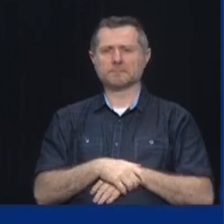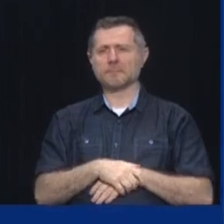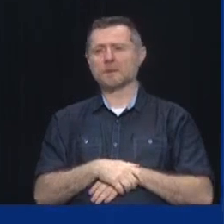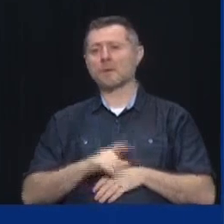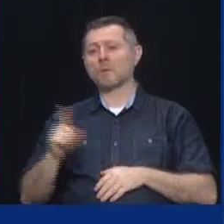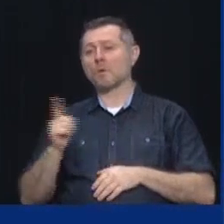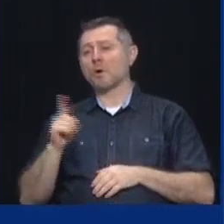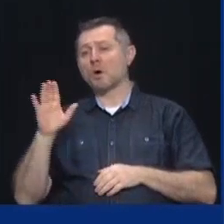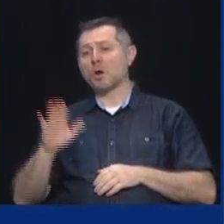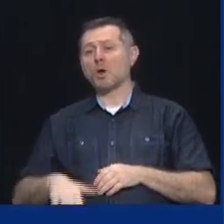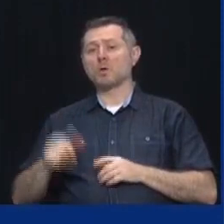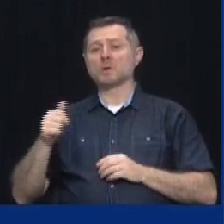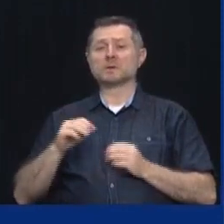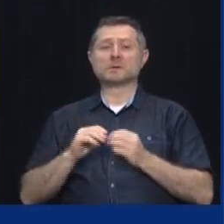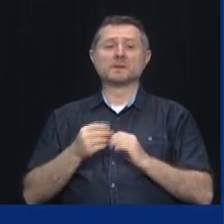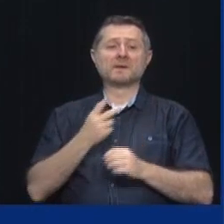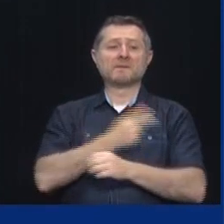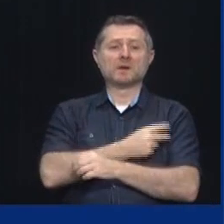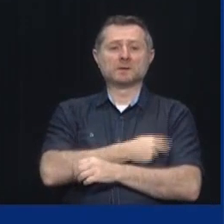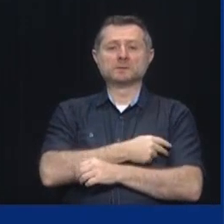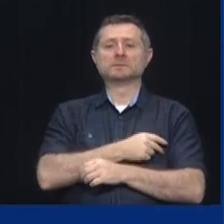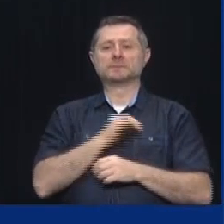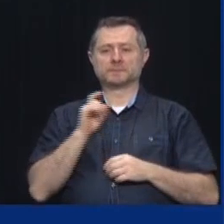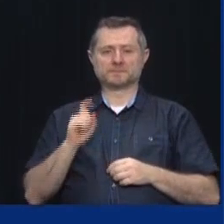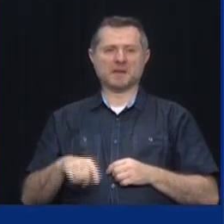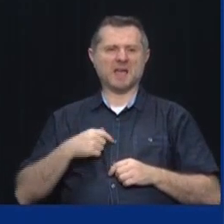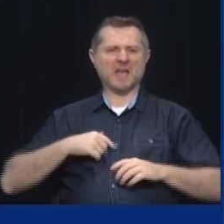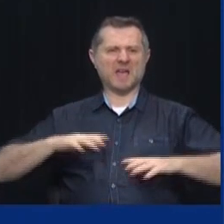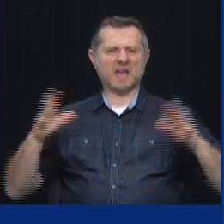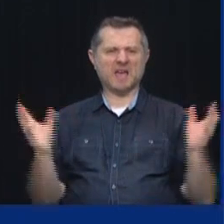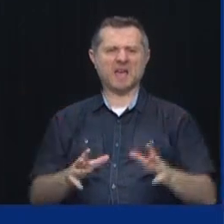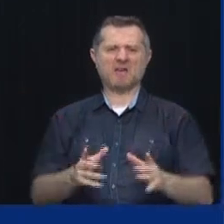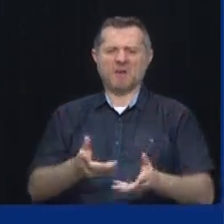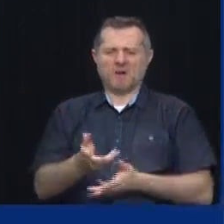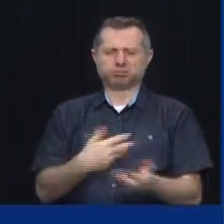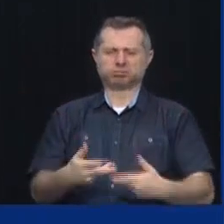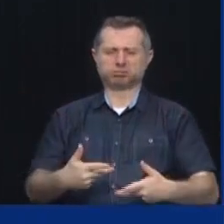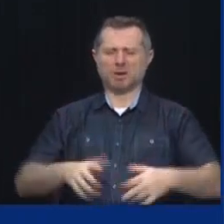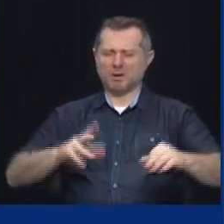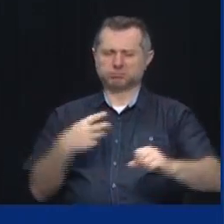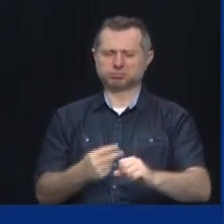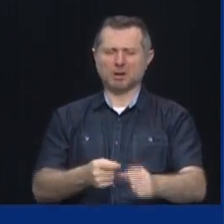THE LOCAL GOVERNMENTS KNOW THESE ARE THE TARGET AREAS.